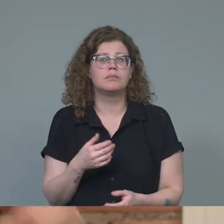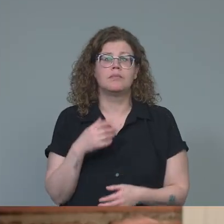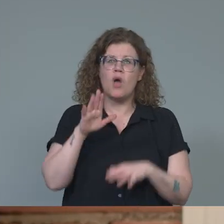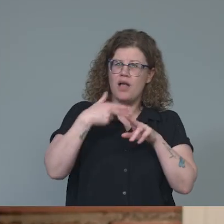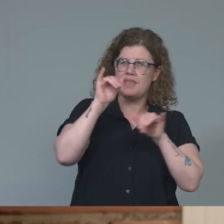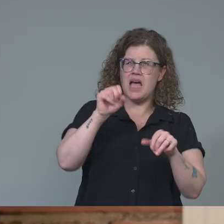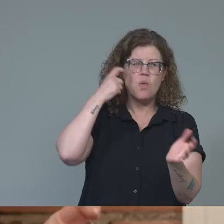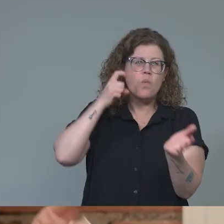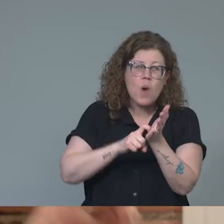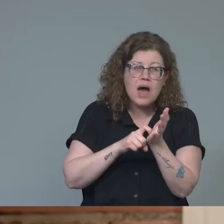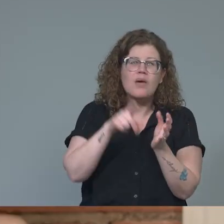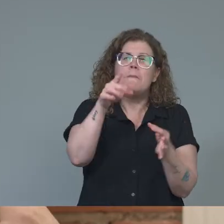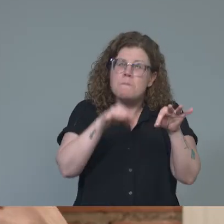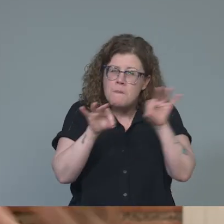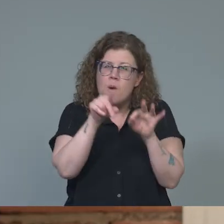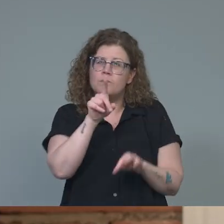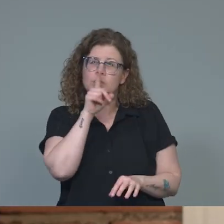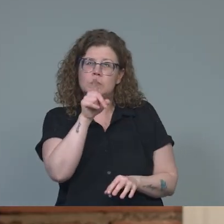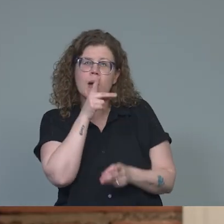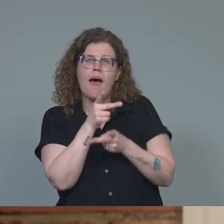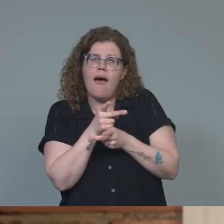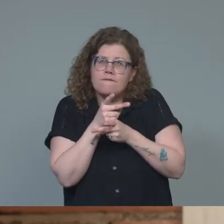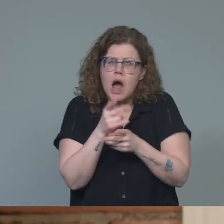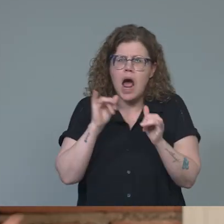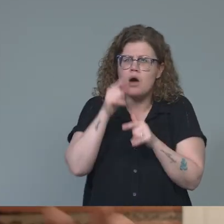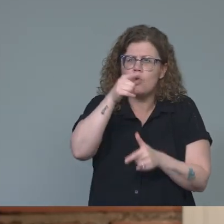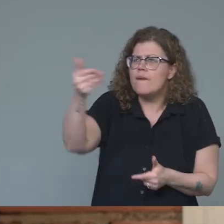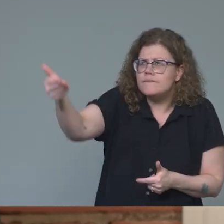Communications is a way of engaging the public. It informs them about